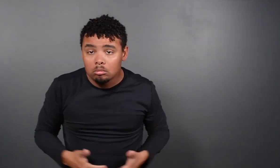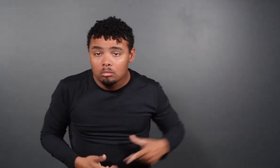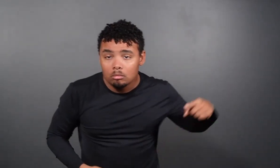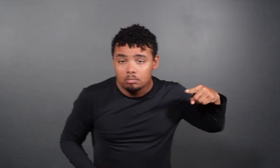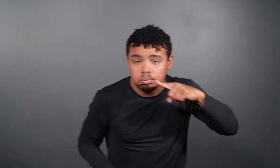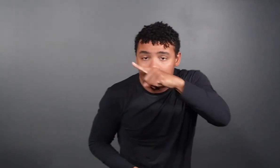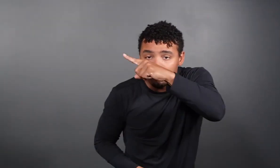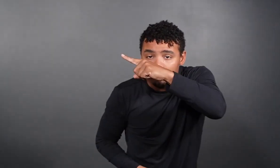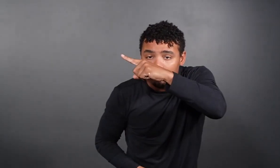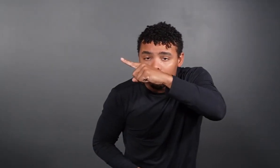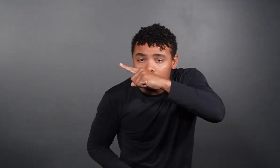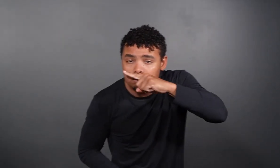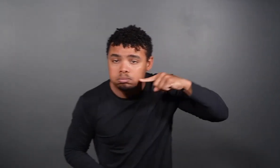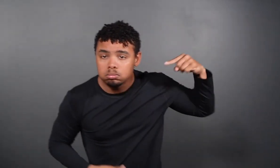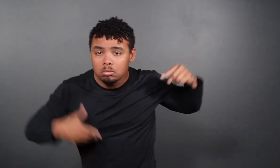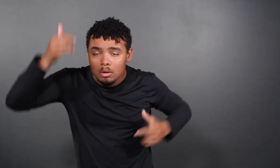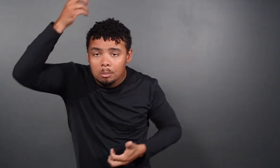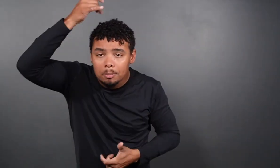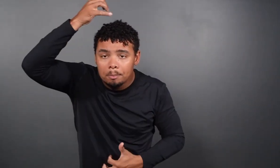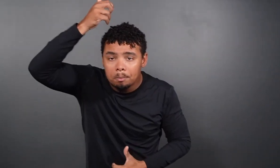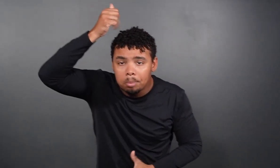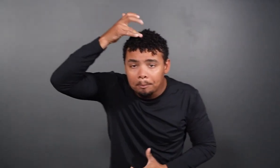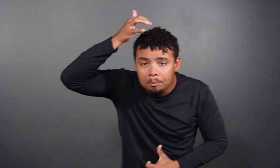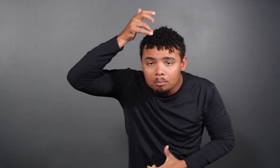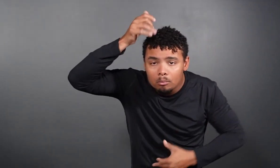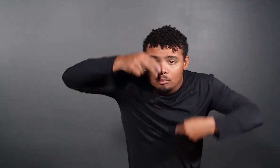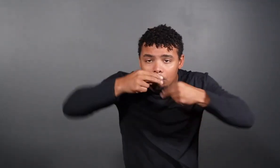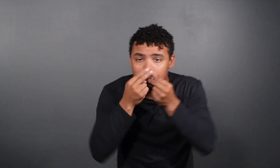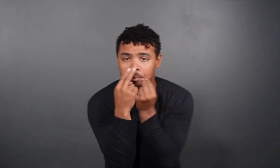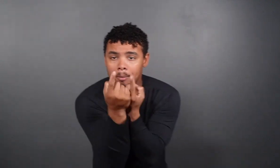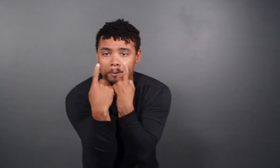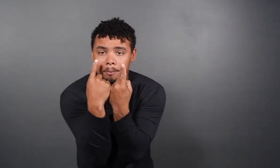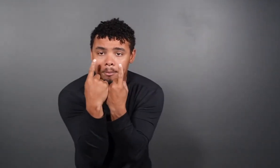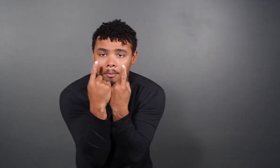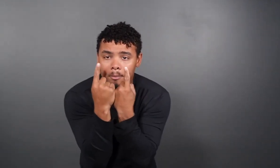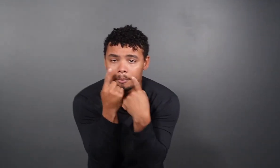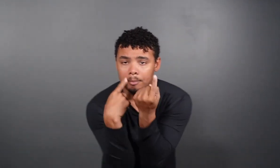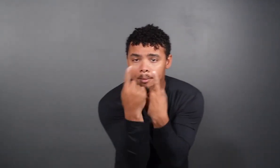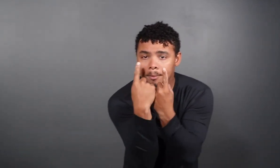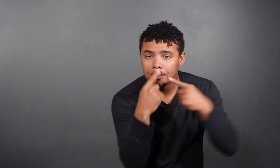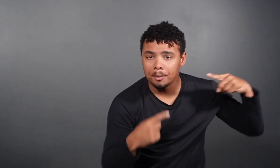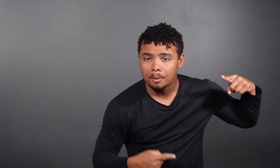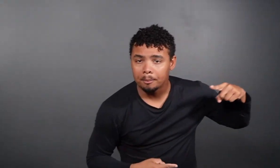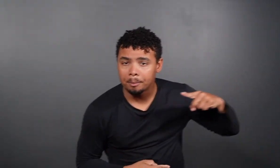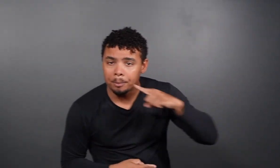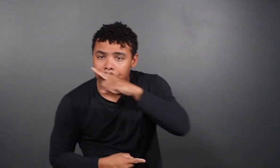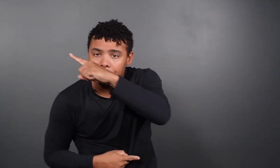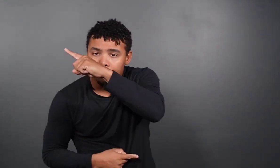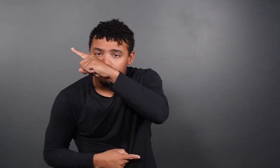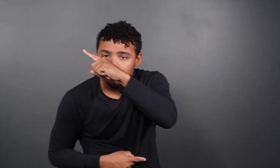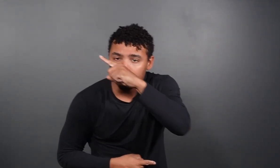the bow below his nose and the strings are played shaking in his face the bow below his nose